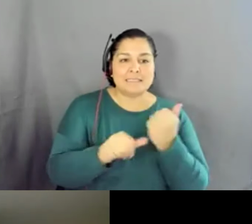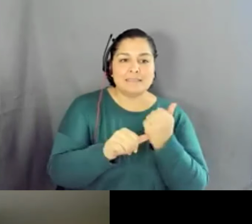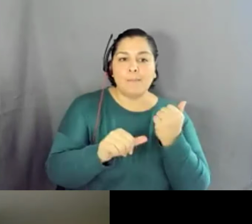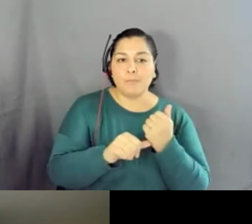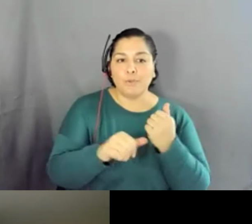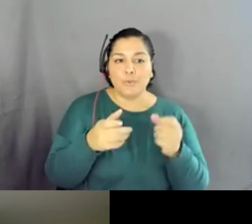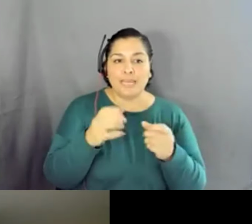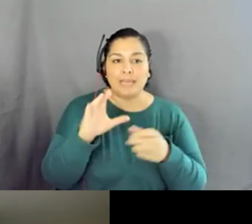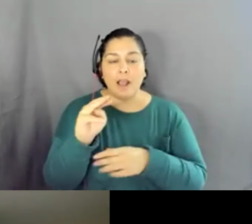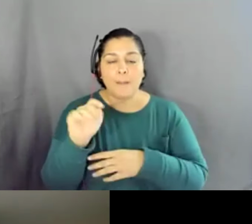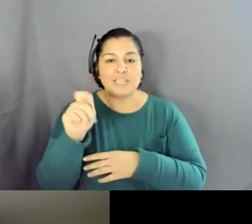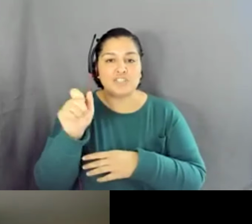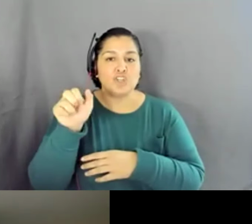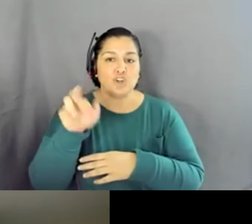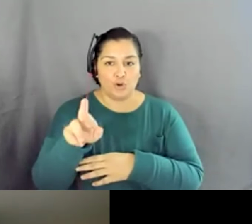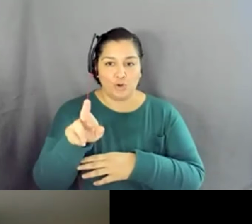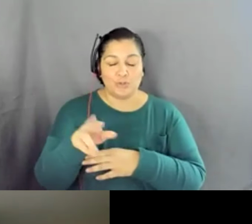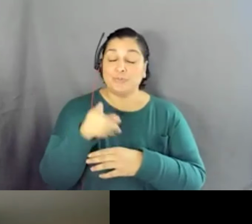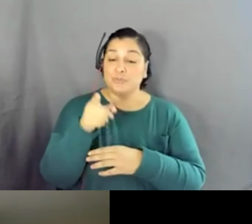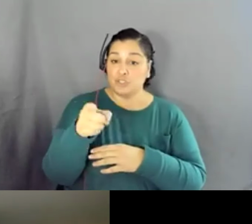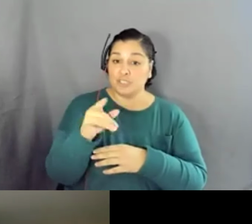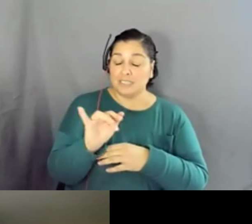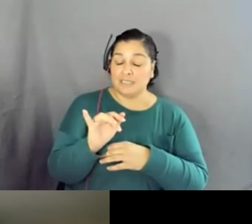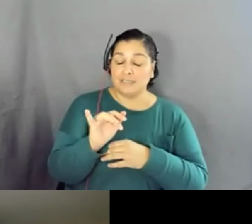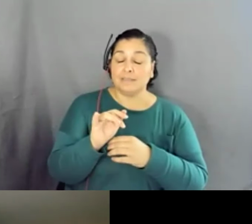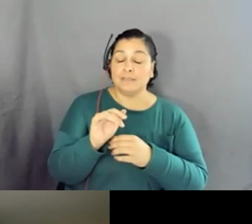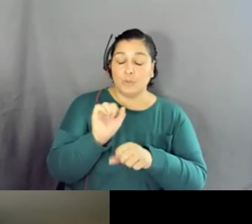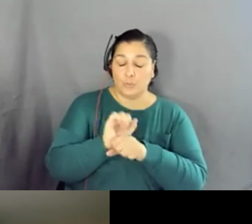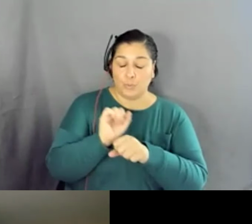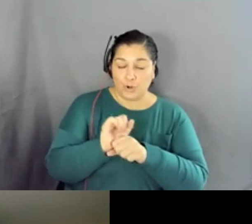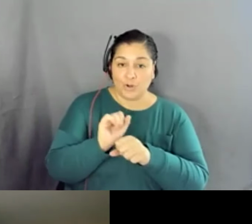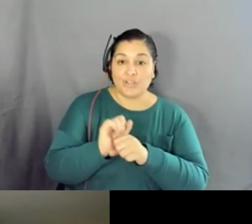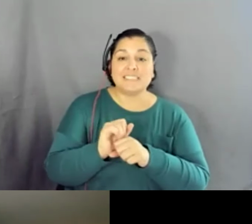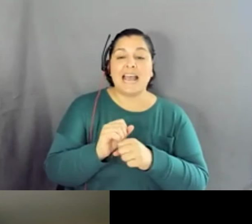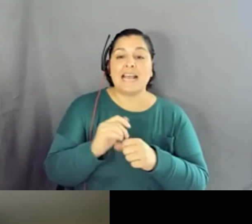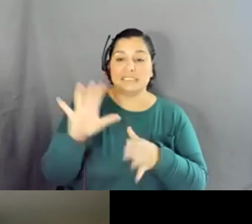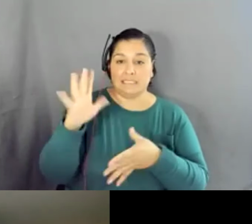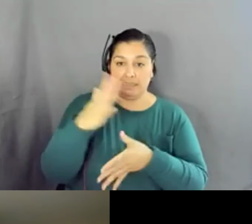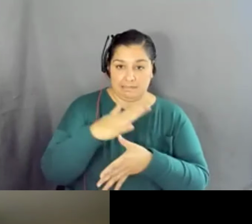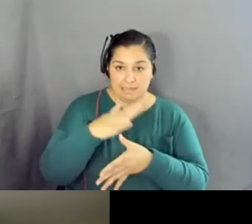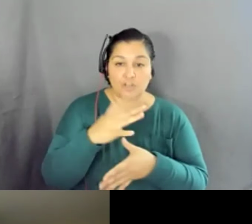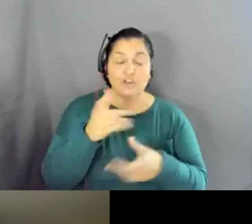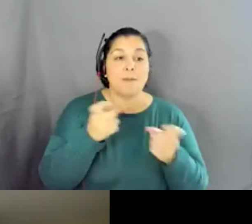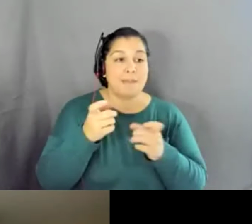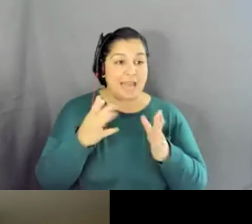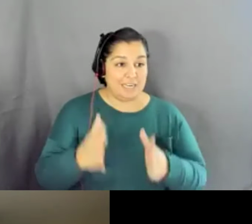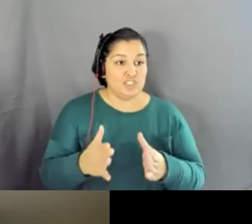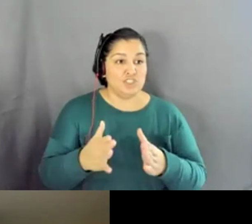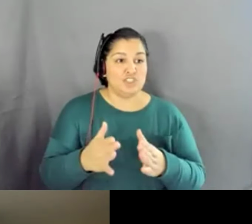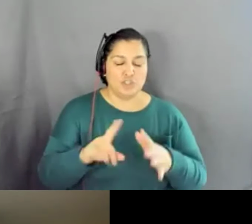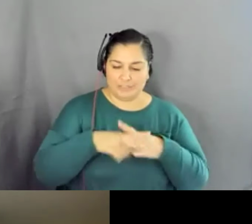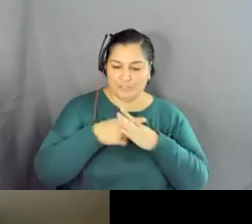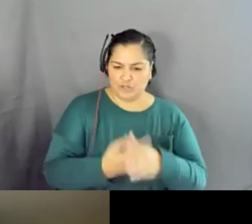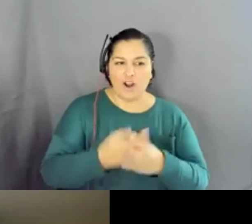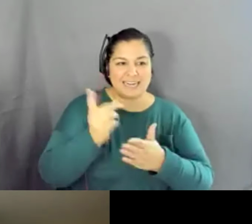Previously, Meida served as Senior Manager of Arts and Community Impact Investment, spearheading the design and implementation of grant programs